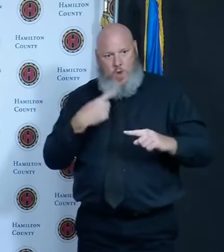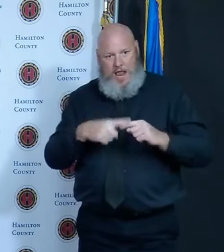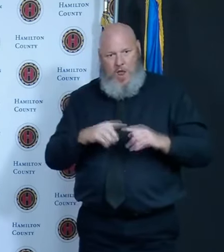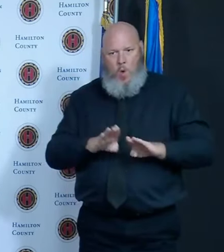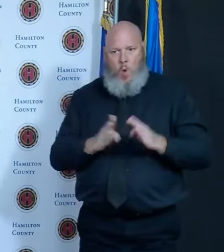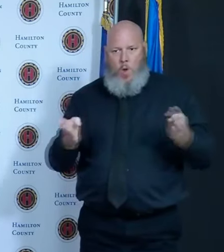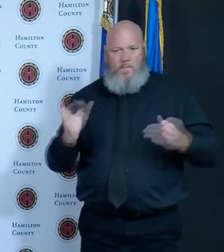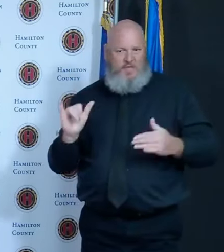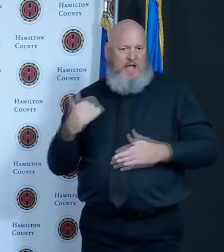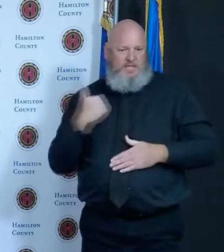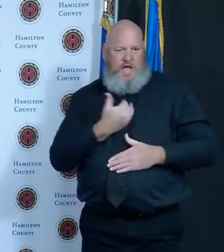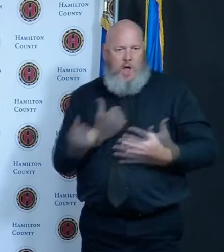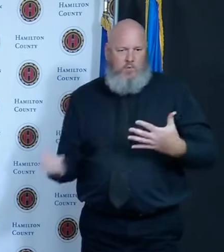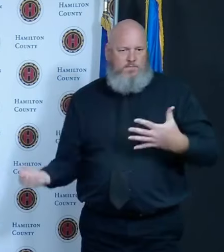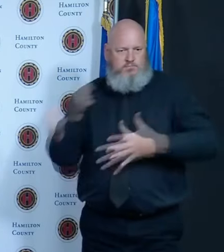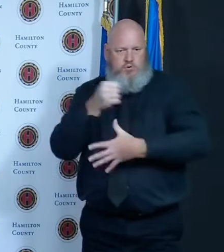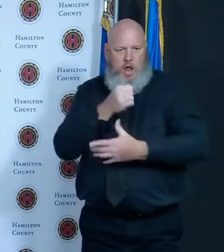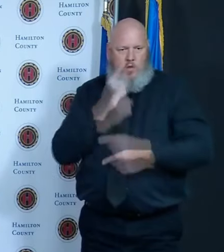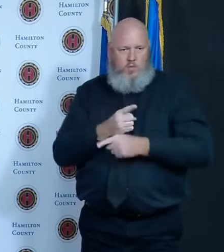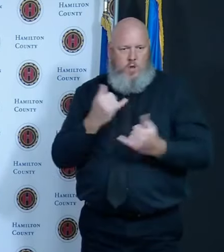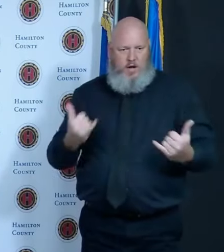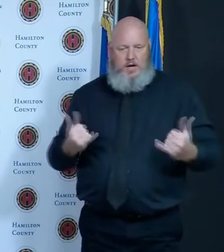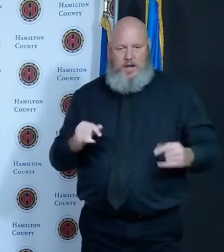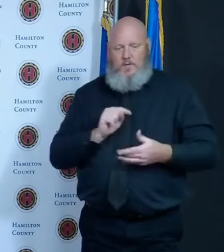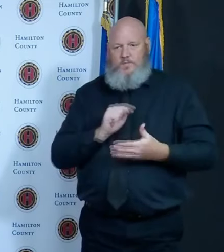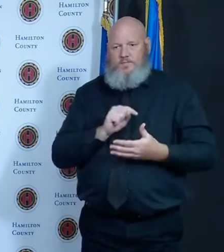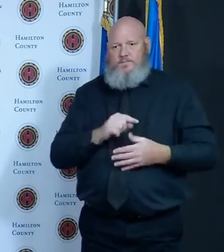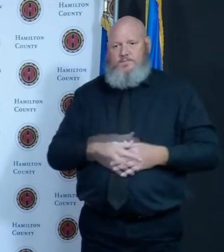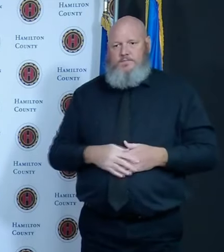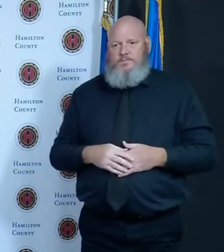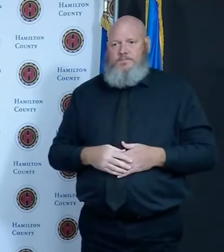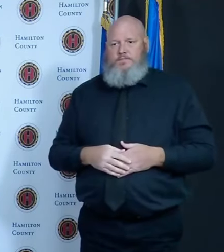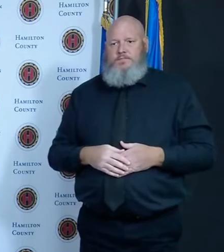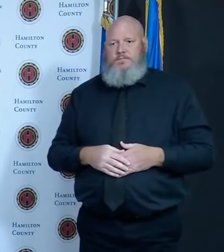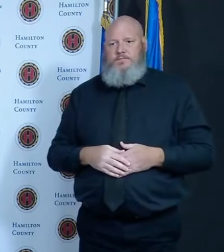that work to make sure we come back strongly and at the same time we